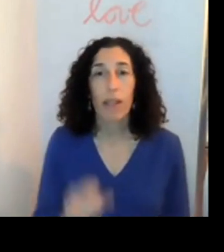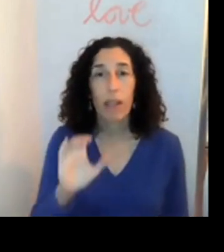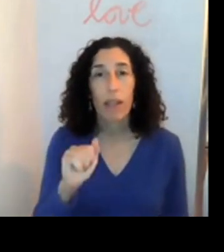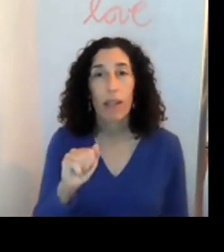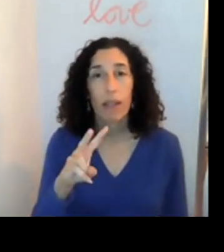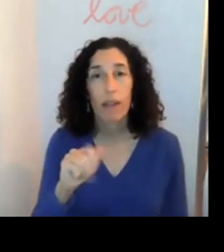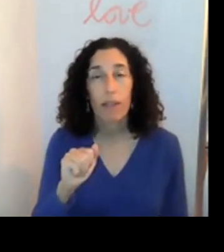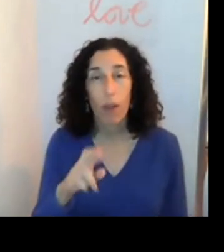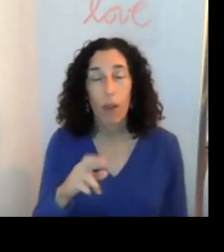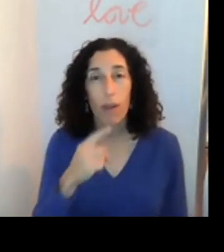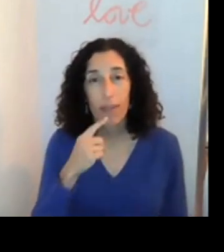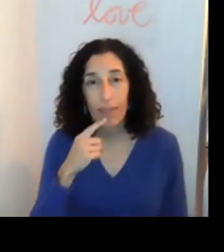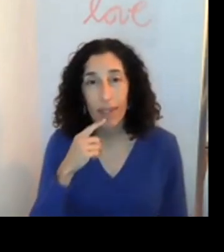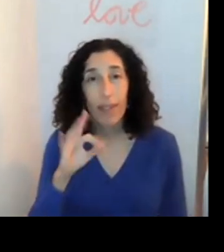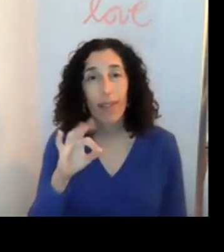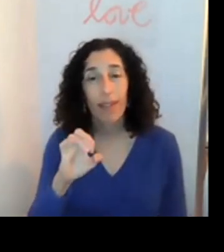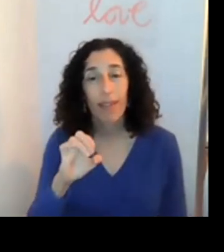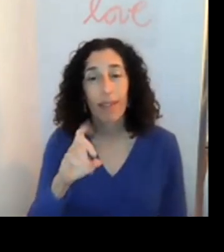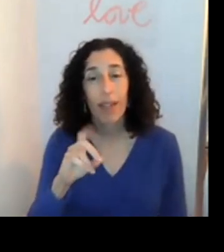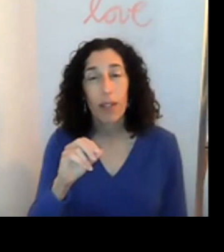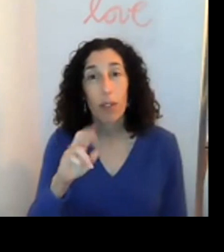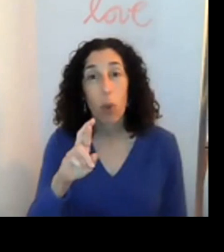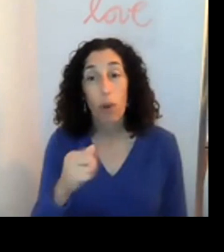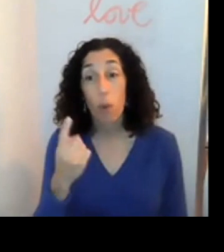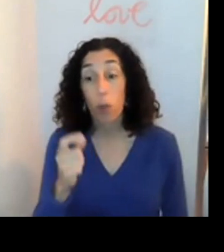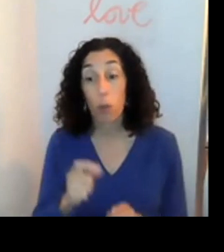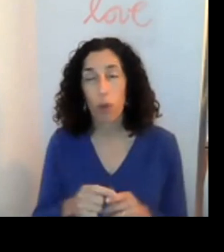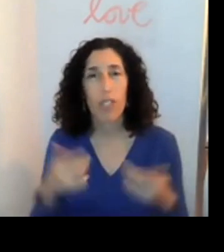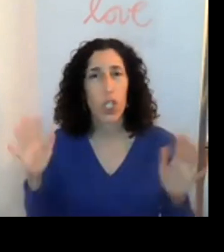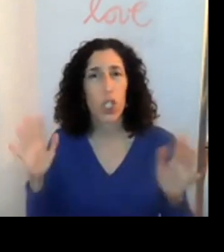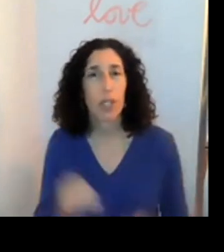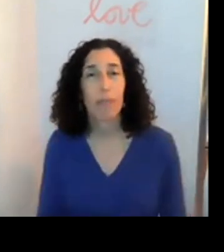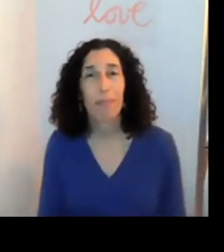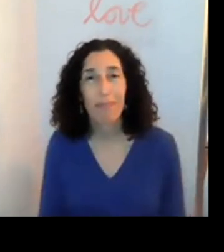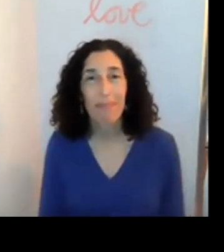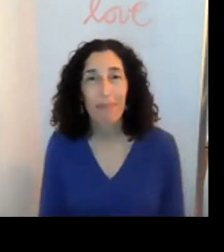their own identities and the identities of others is often like very political and informed